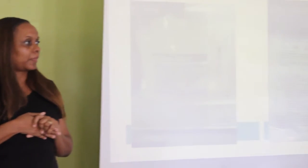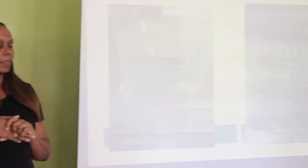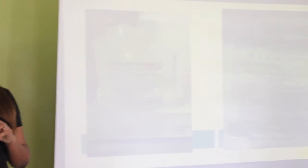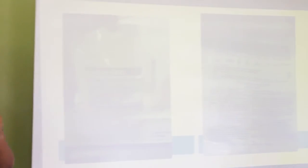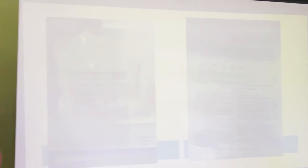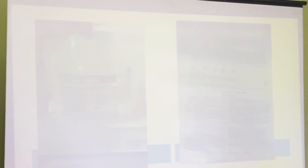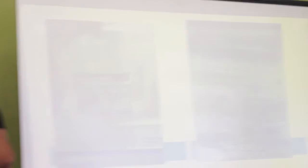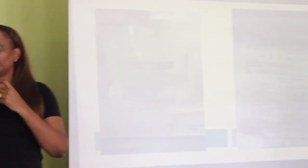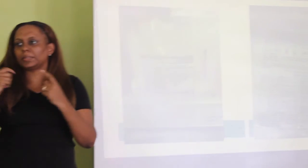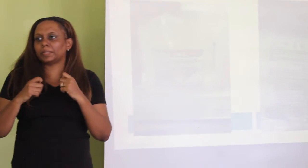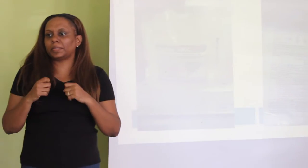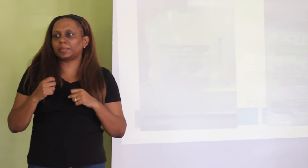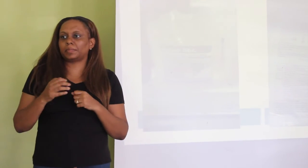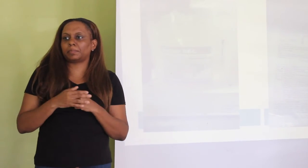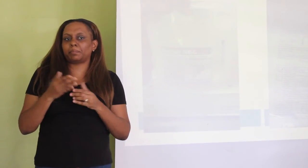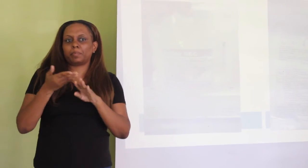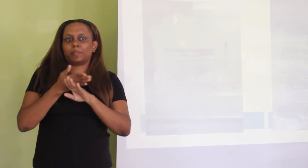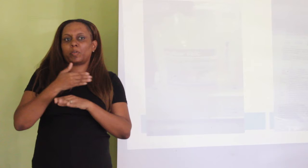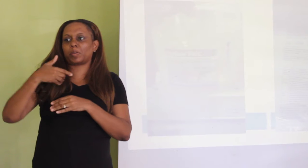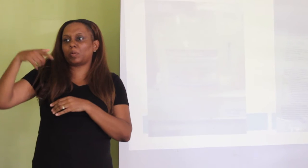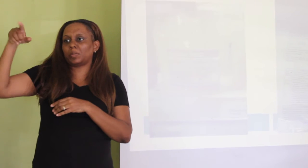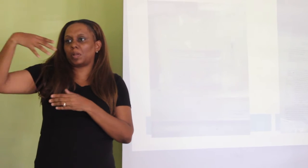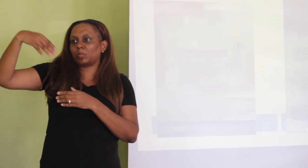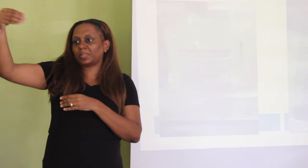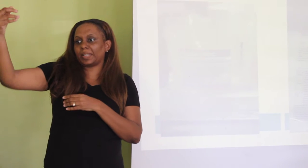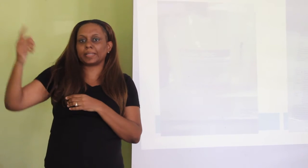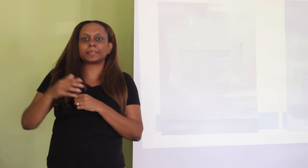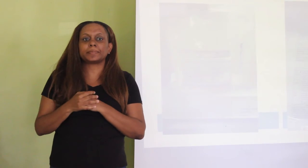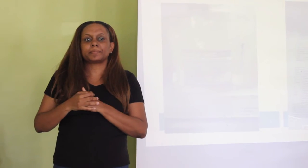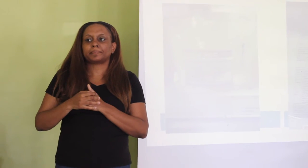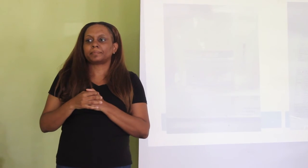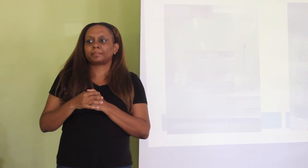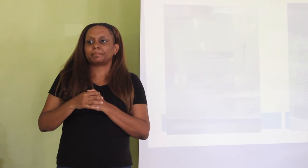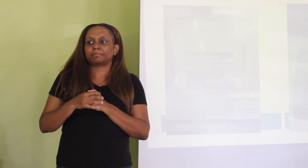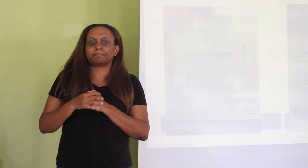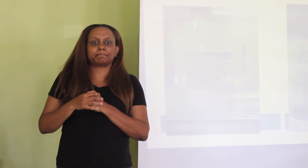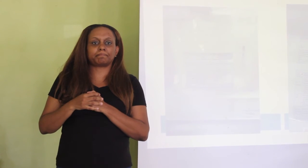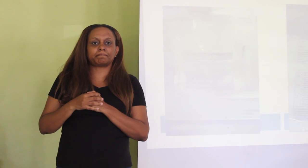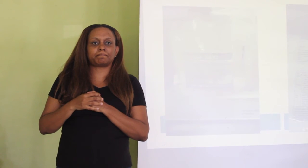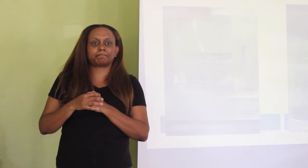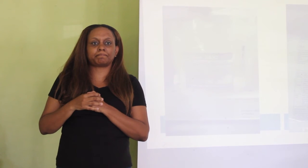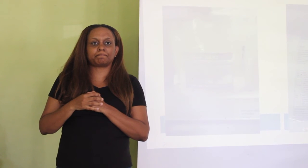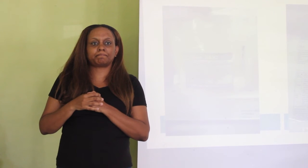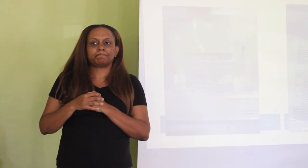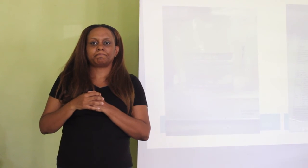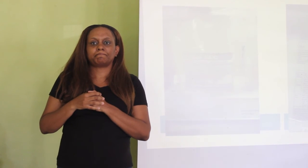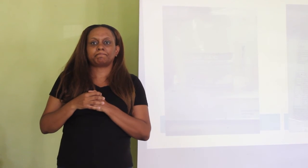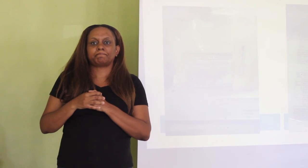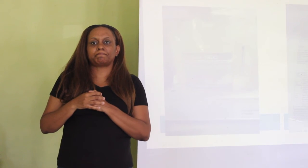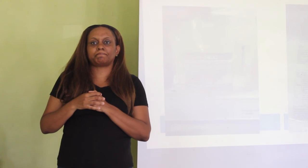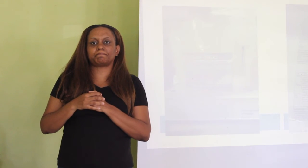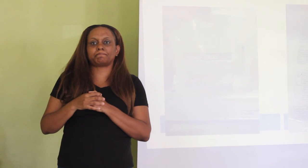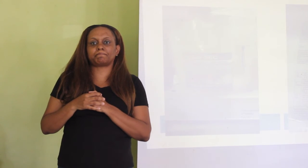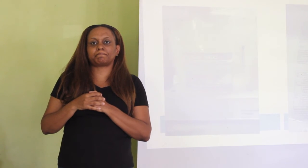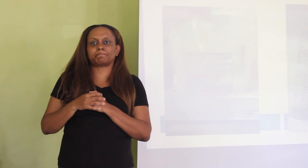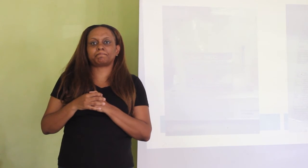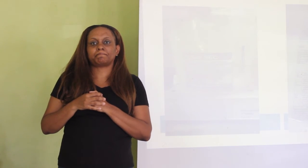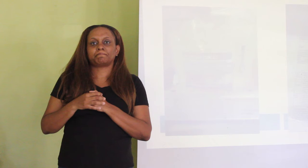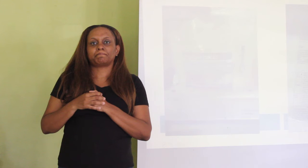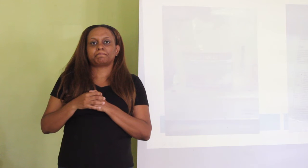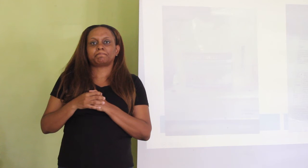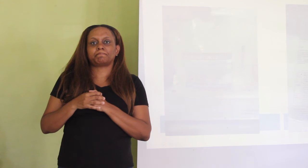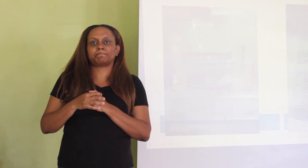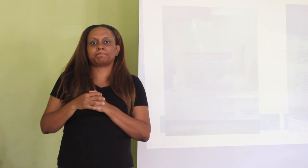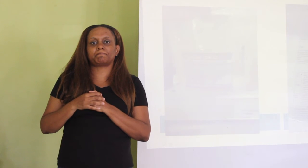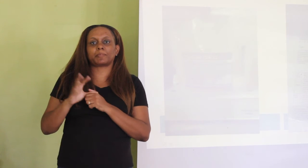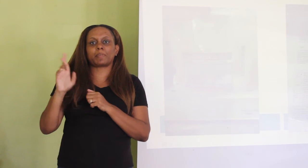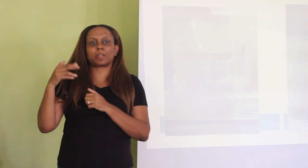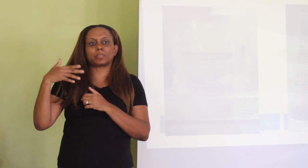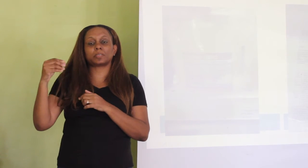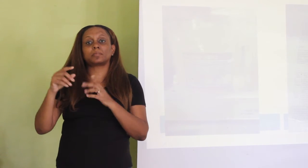questions